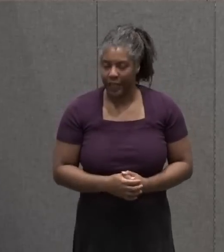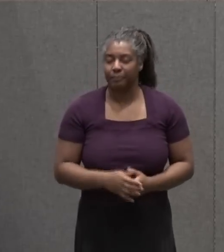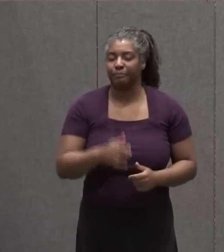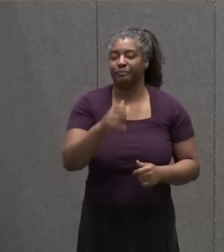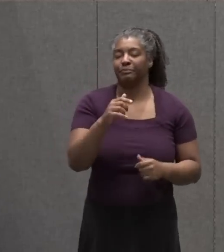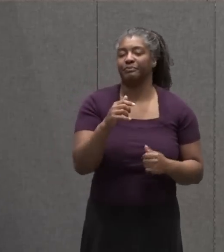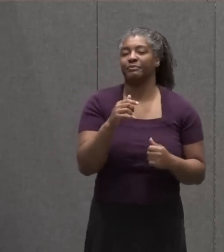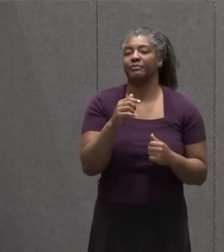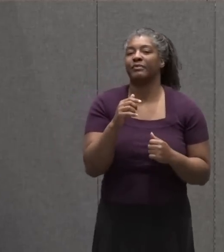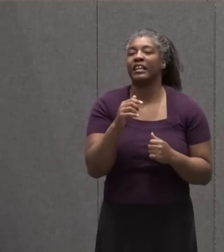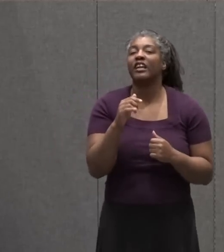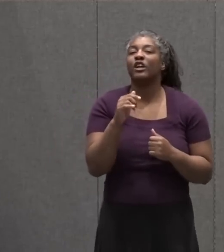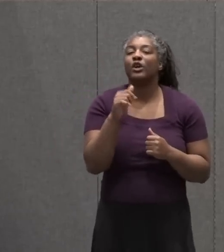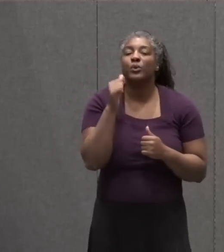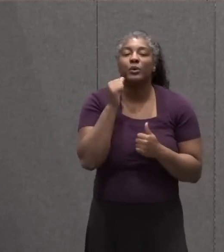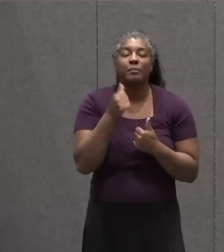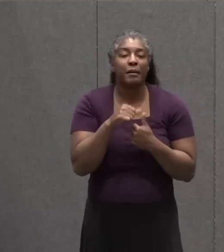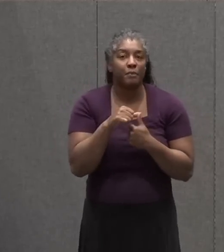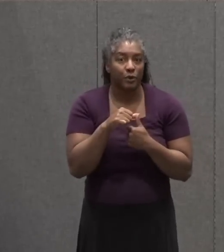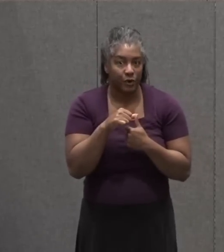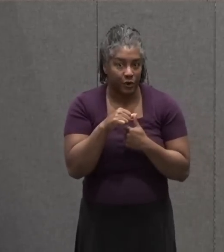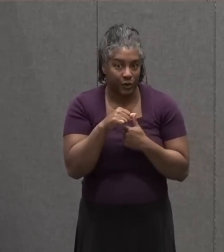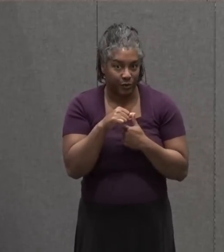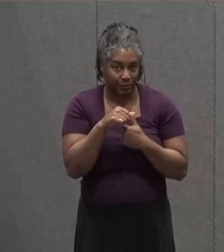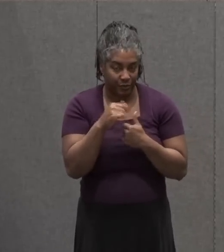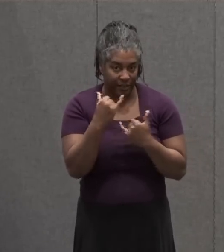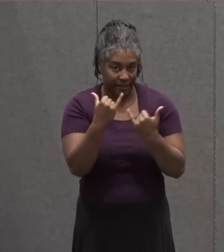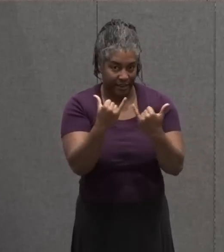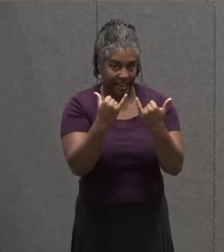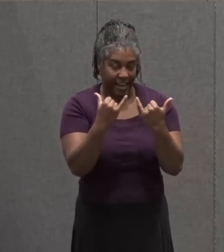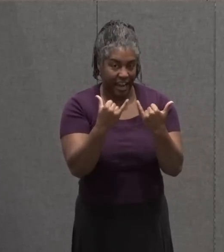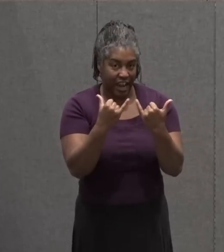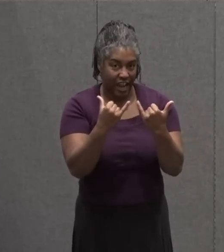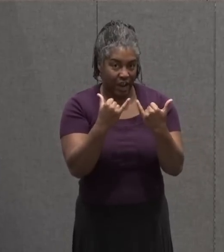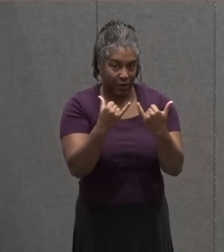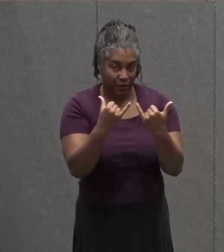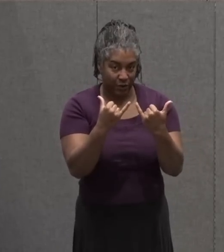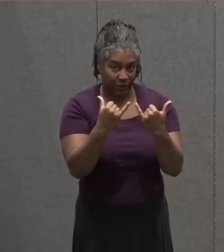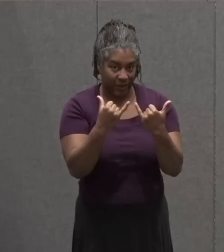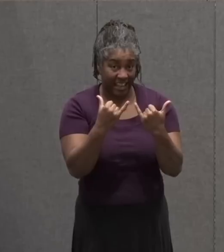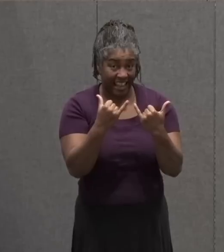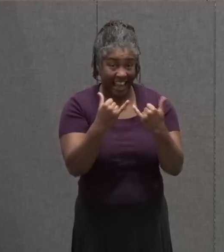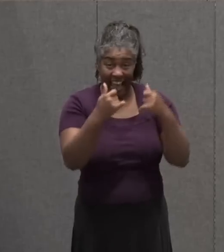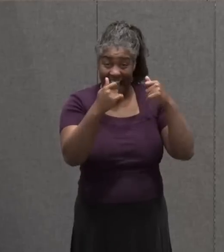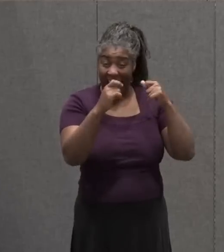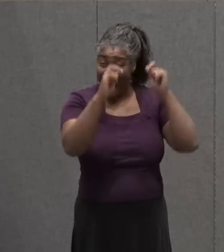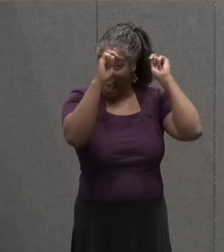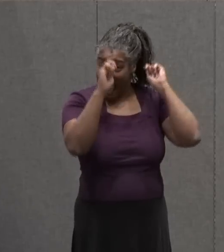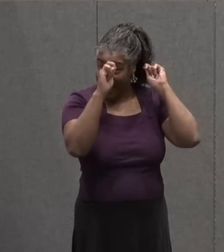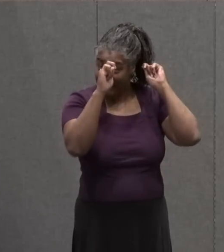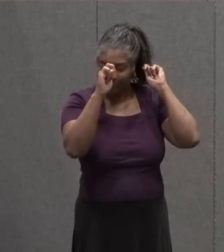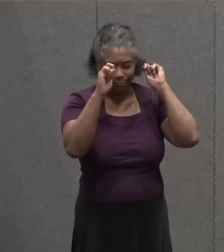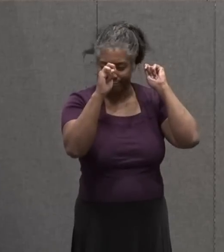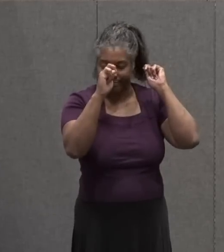and instead of saying the word hat, we're going to point to our head. Let's try that again.